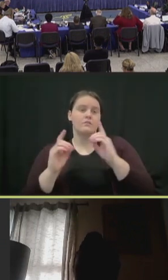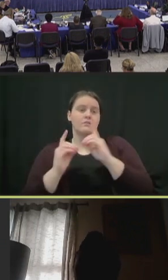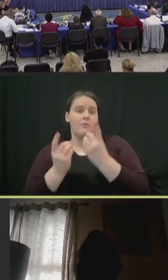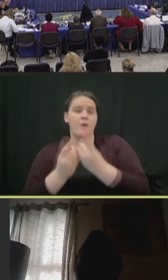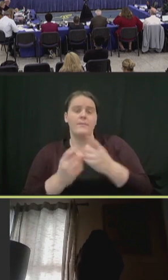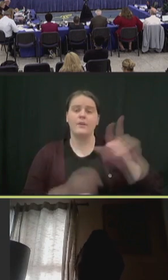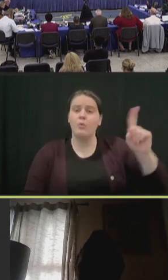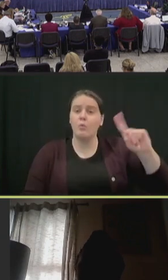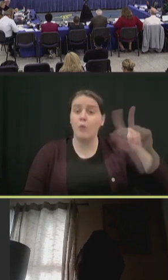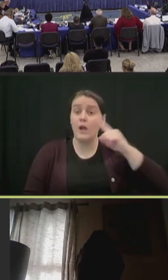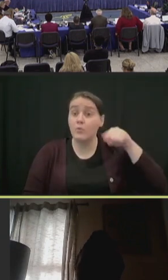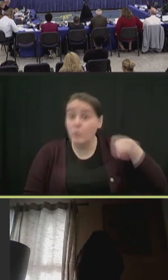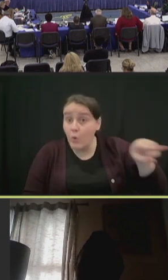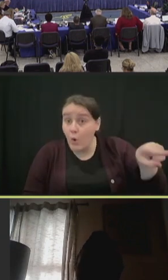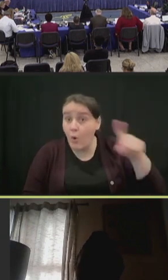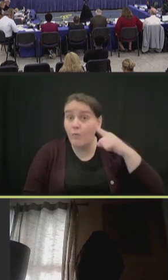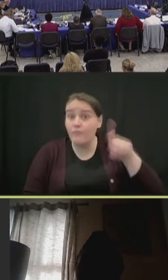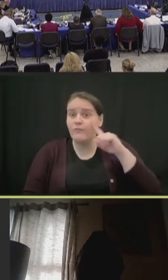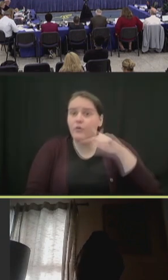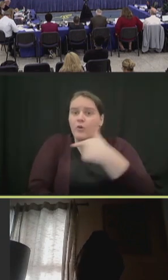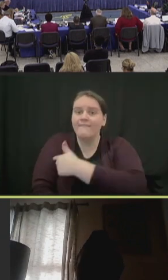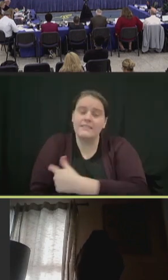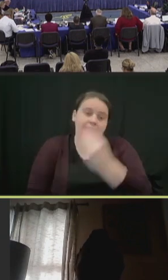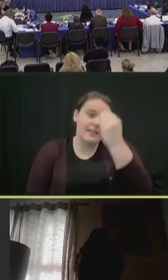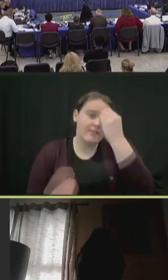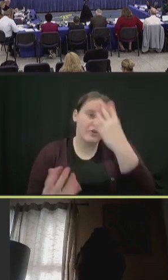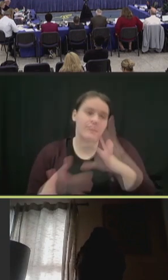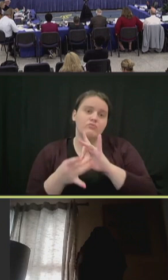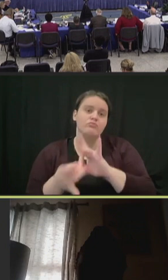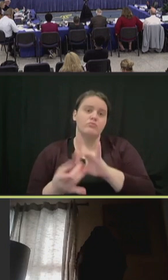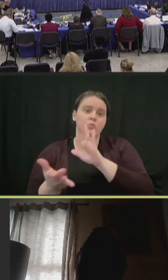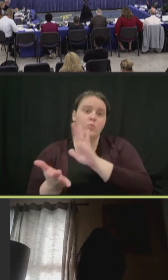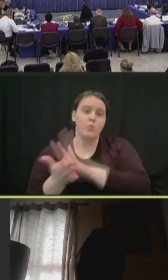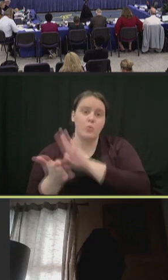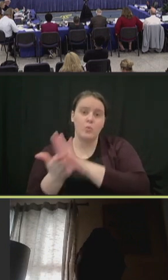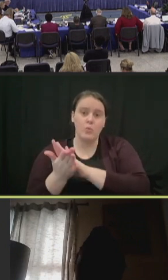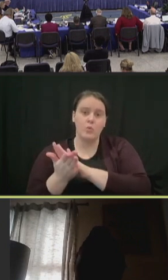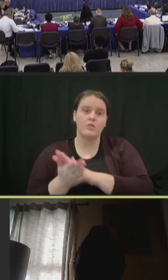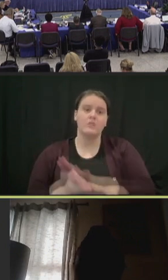information on schools and all clothing, all the services they